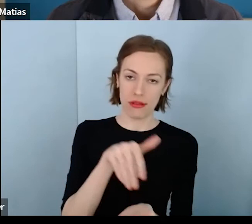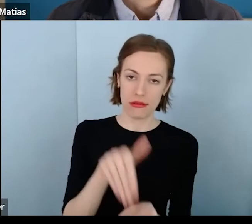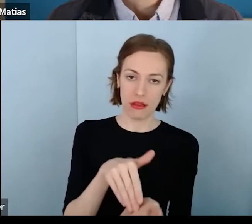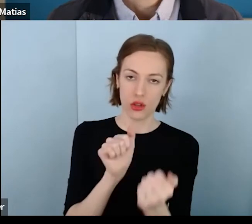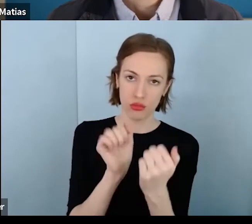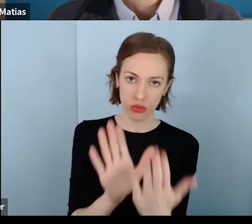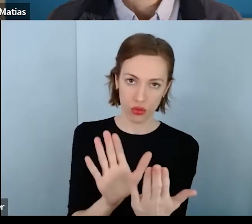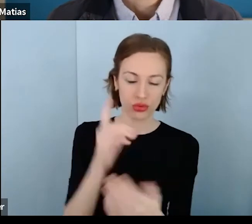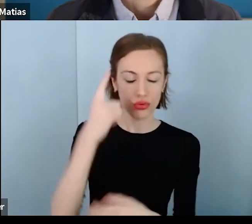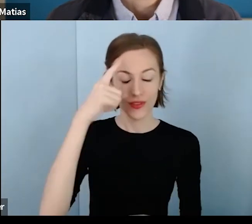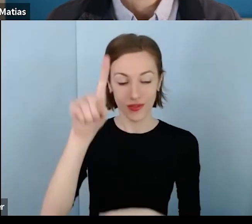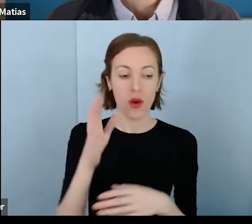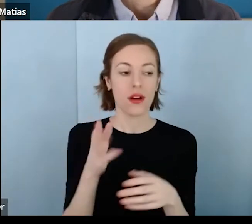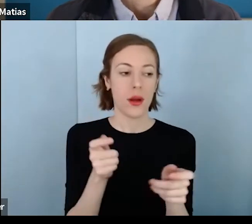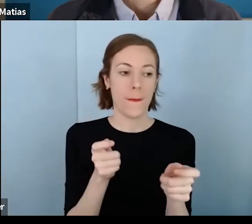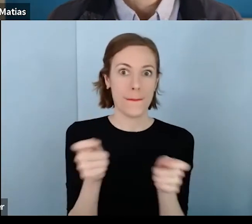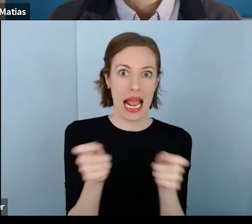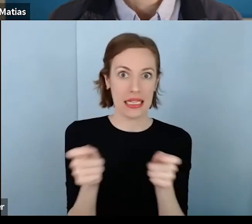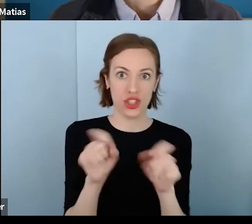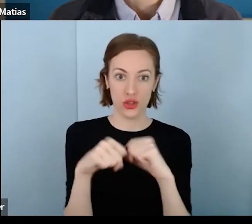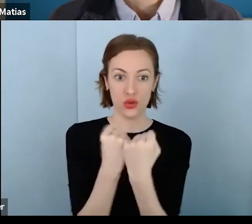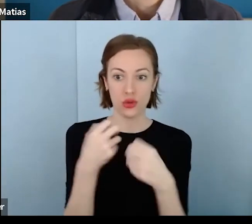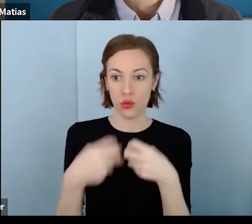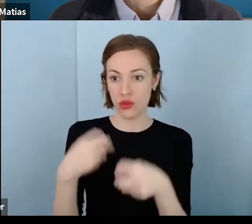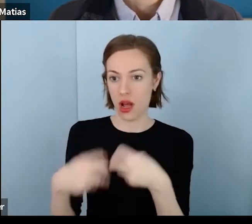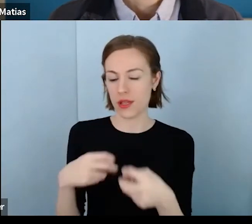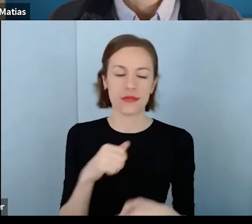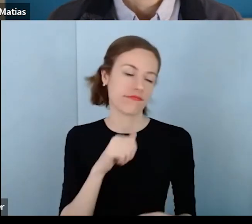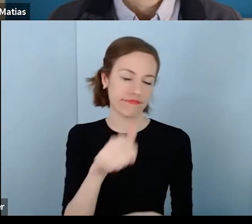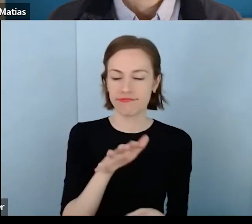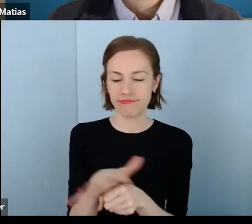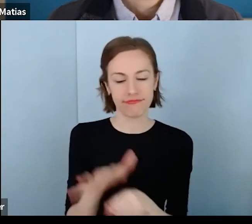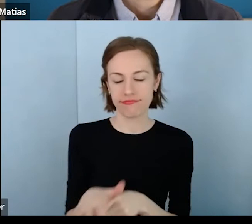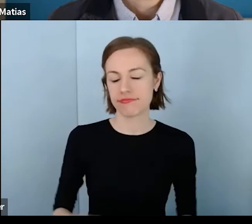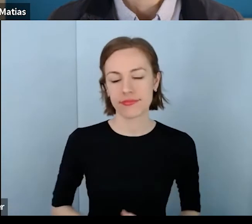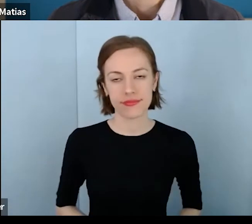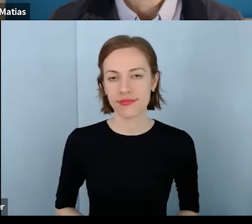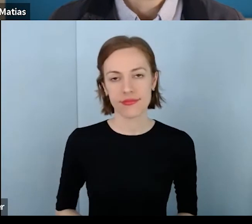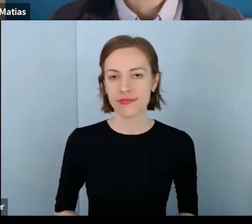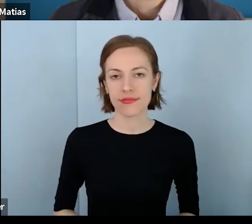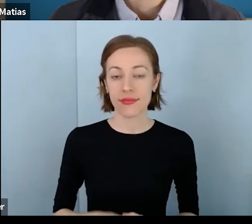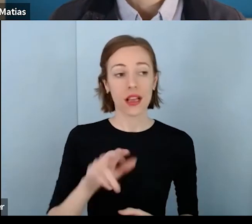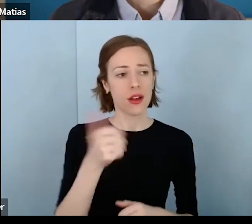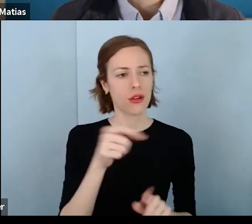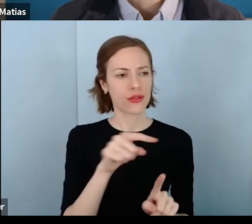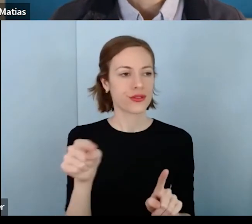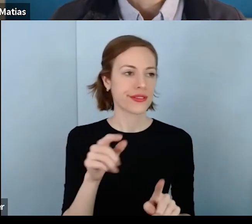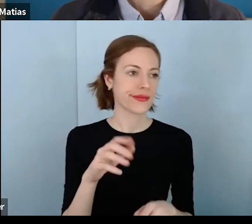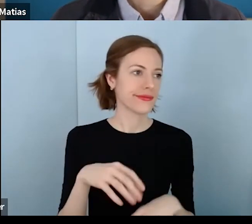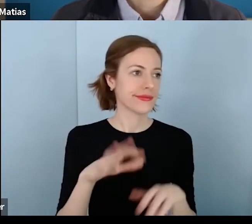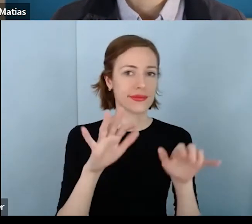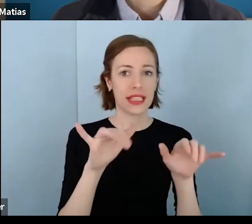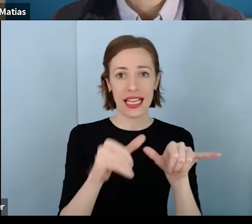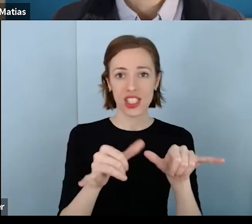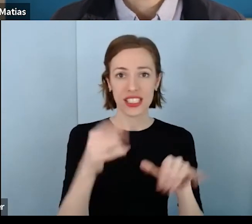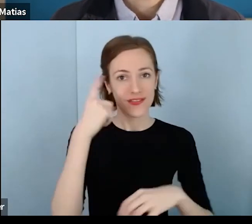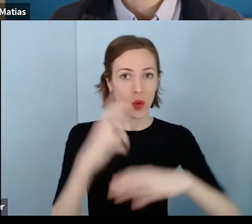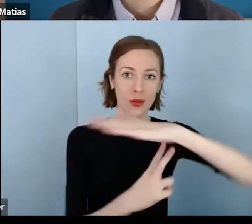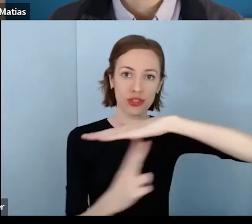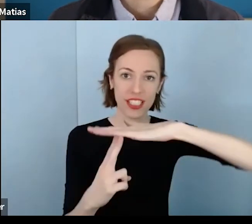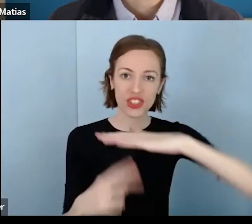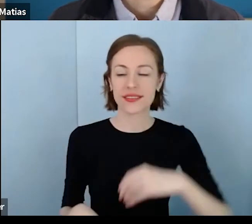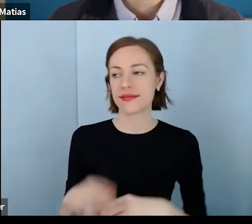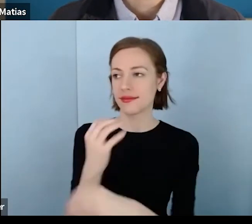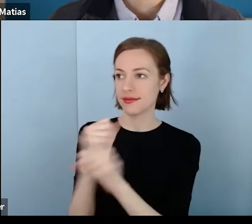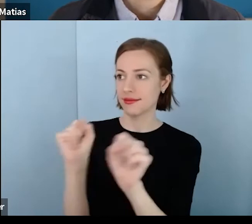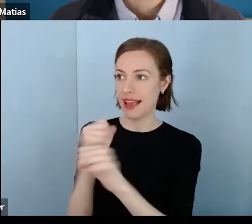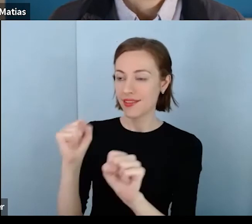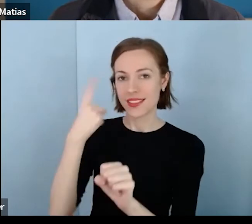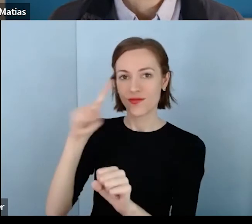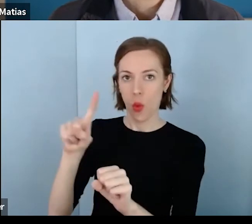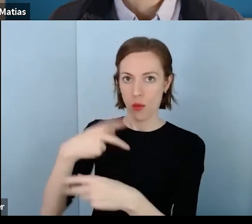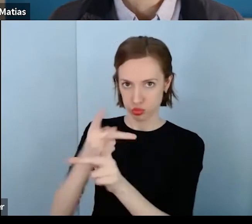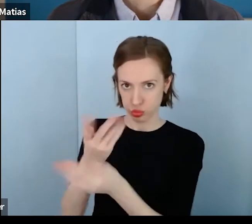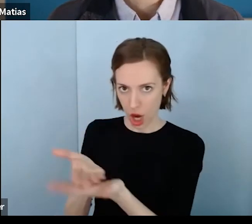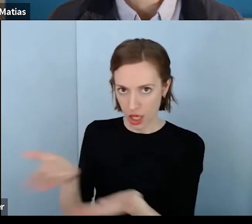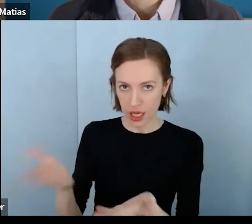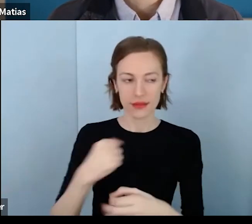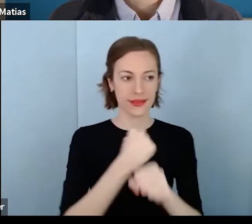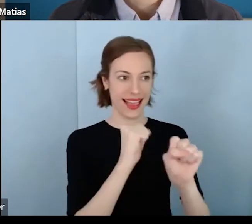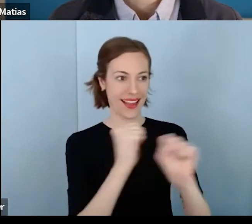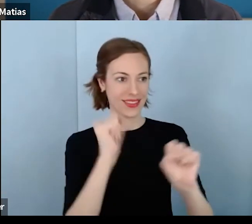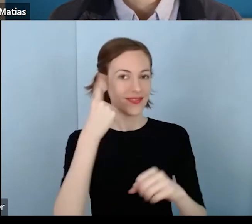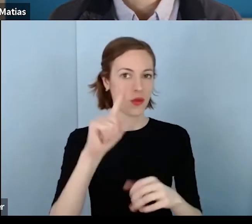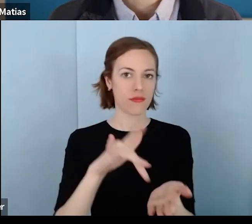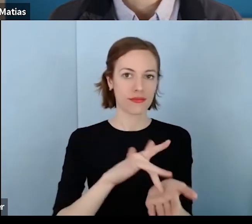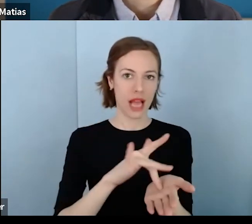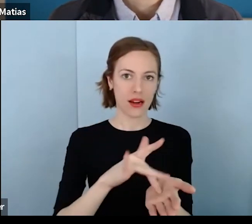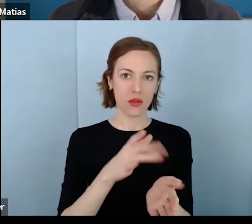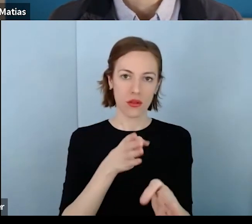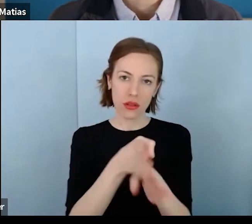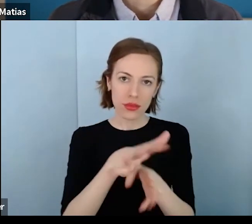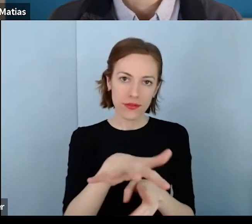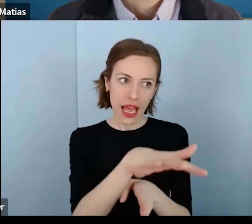Is it really insufficient like we've had other industries in engineering, bridges, the safety of products and the safety of medical profession. We're really systemic problems require systemic interventions.